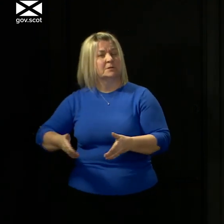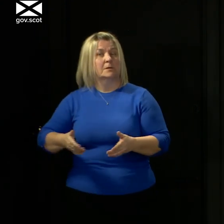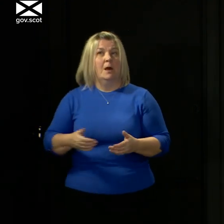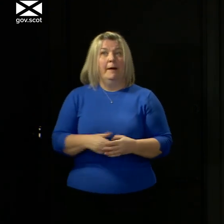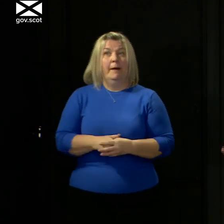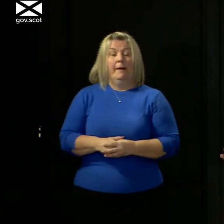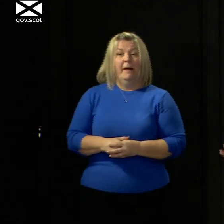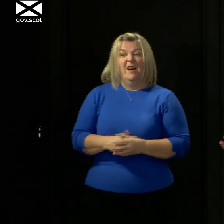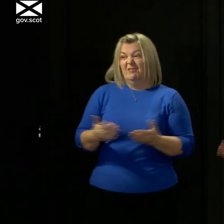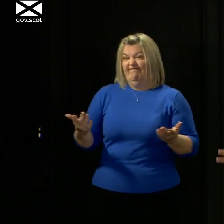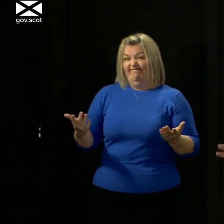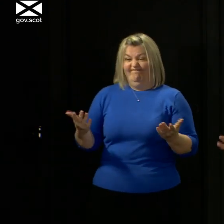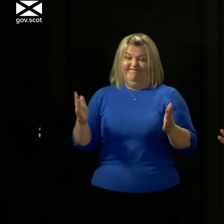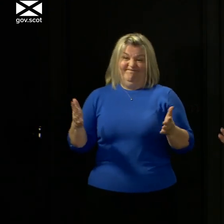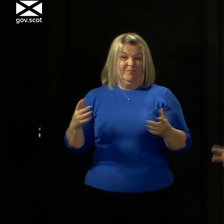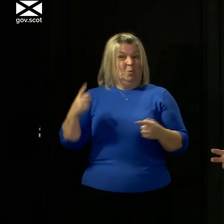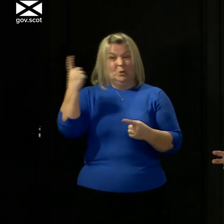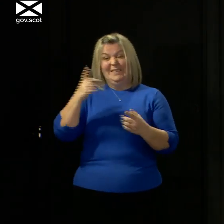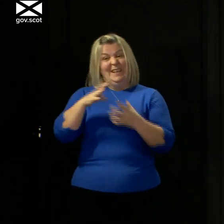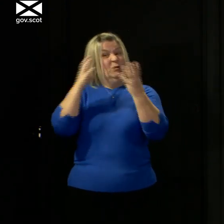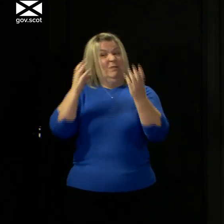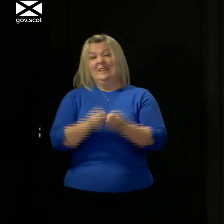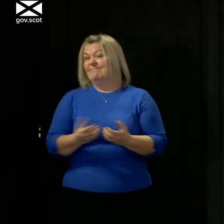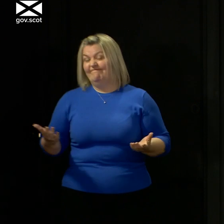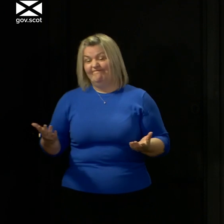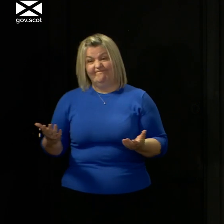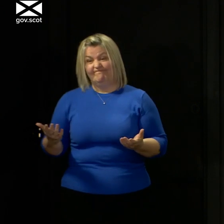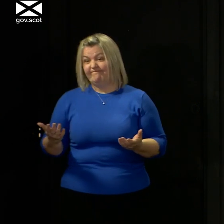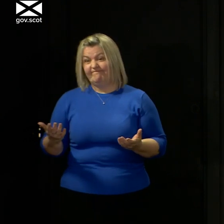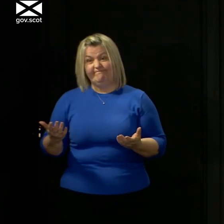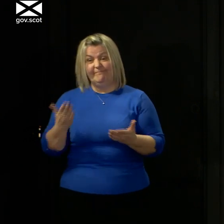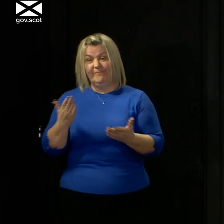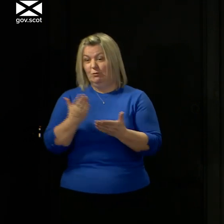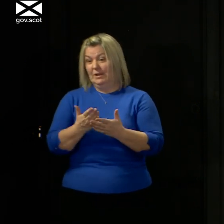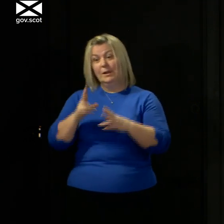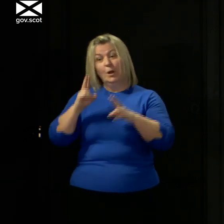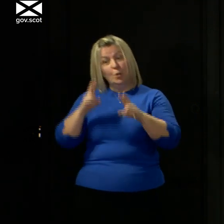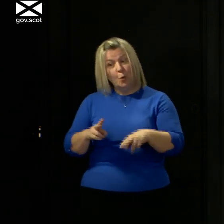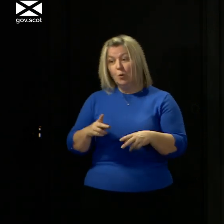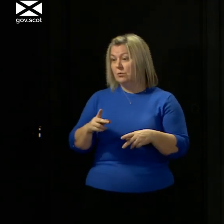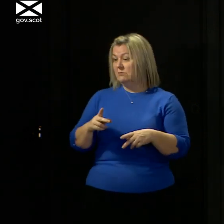also deal as effectively as we can with the impact of the lockdown measures local